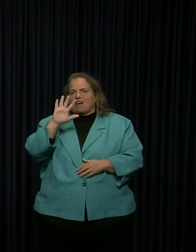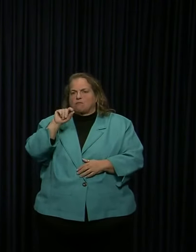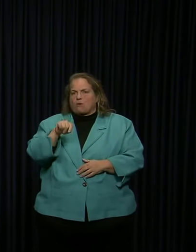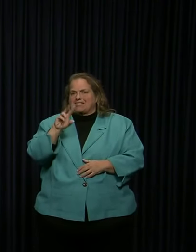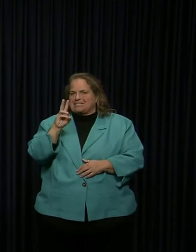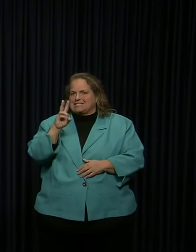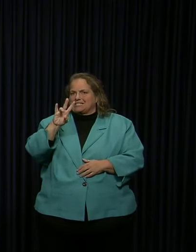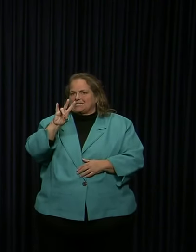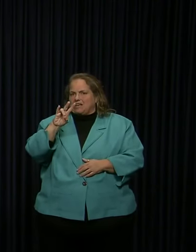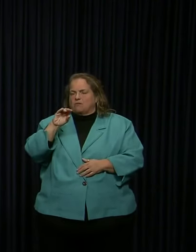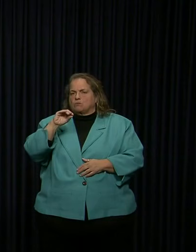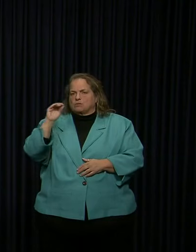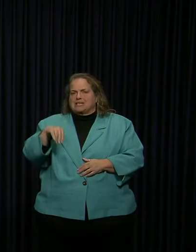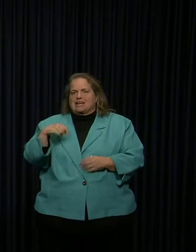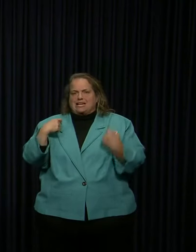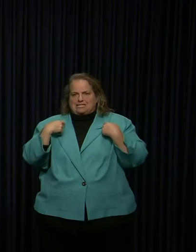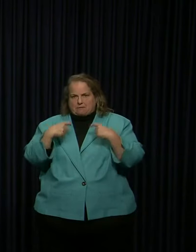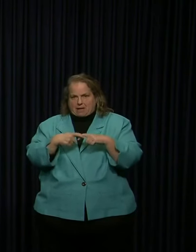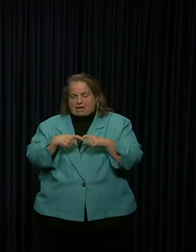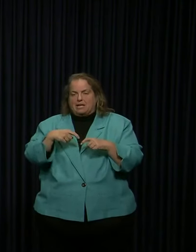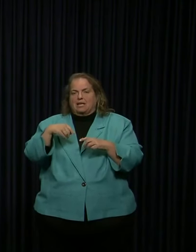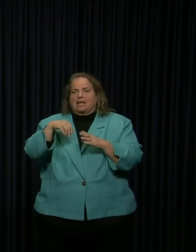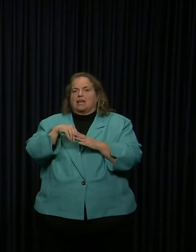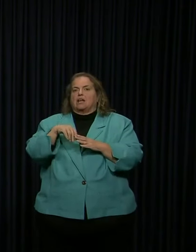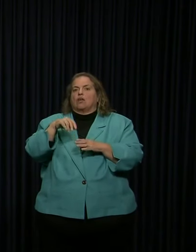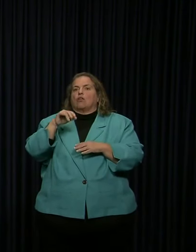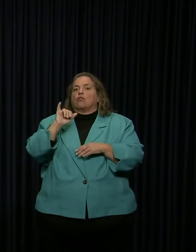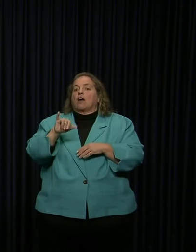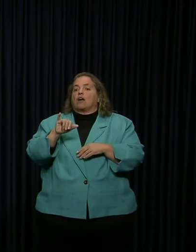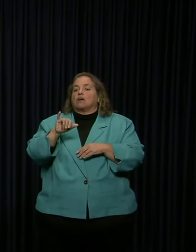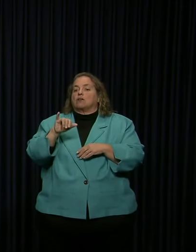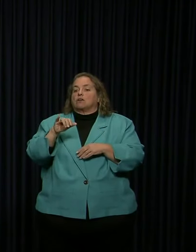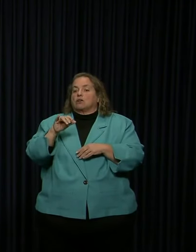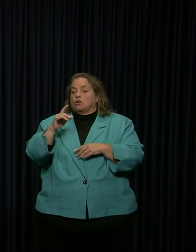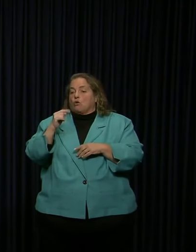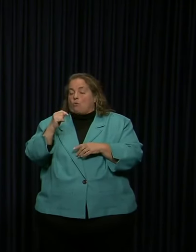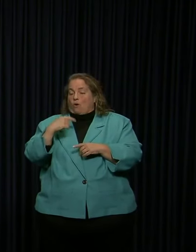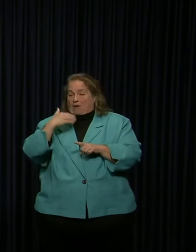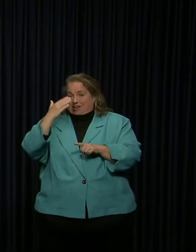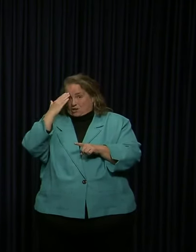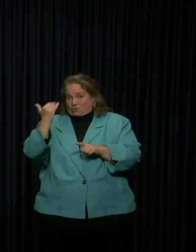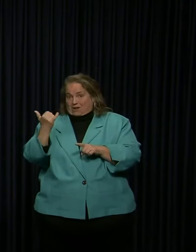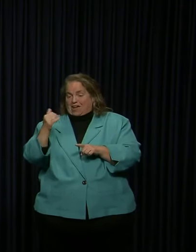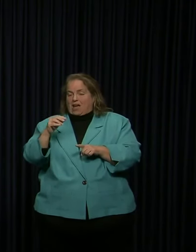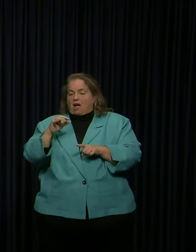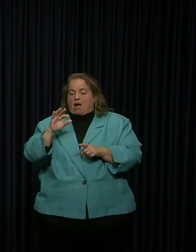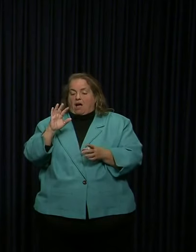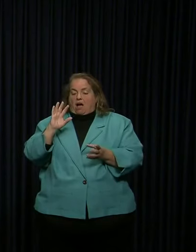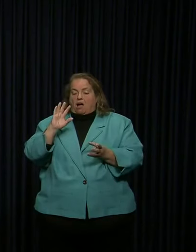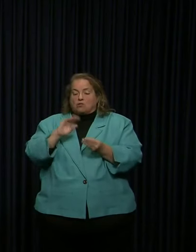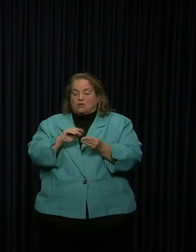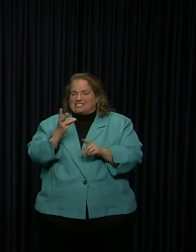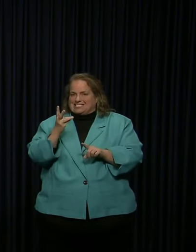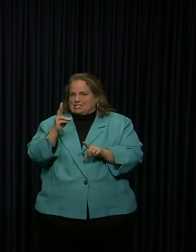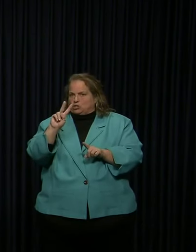I HAVE TALKED BEFORE ABOUT SOME, AND I'VE PROBABLY ONLY MENTIONED SOME OF THE LIKELY UNDERLYING